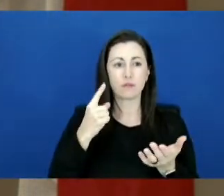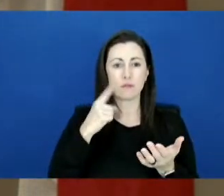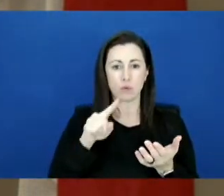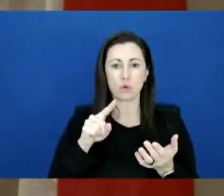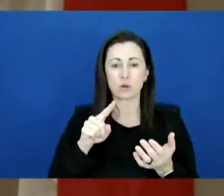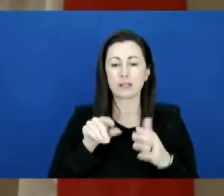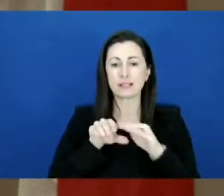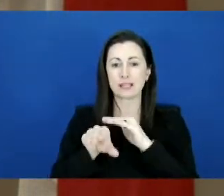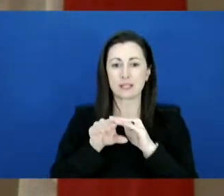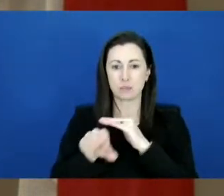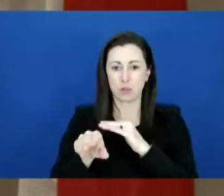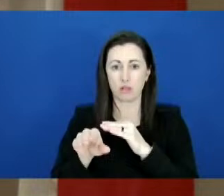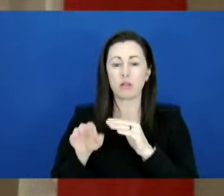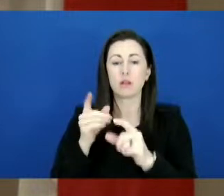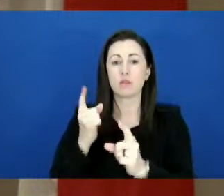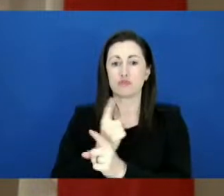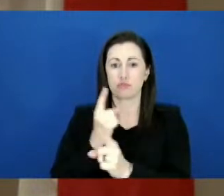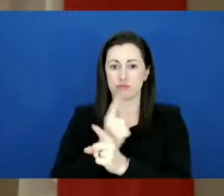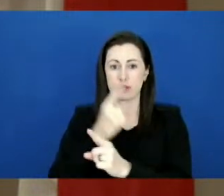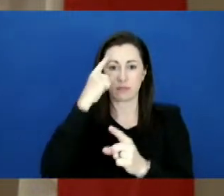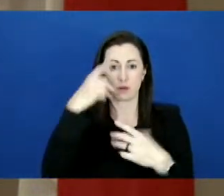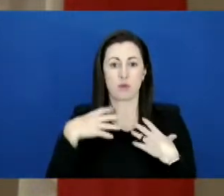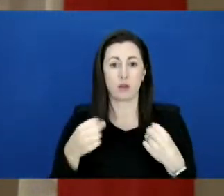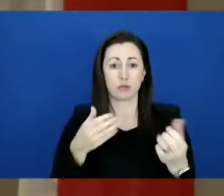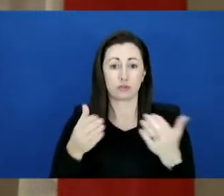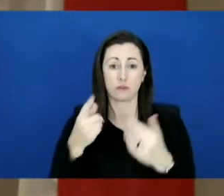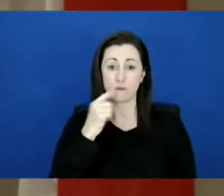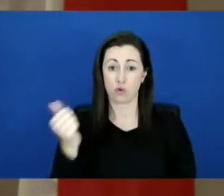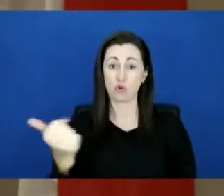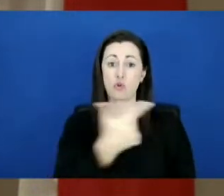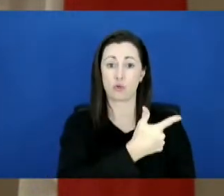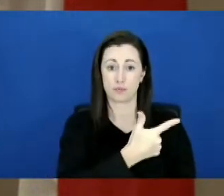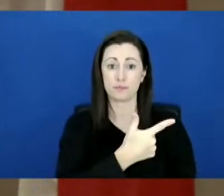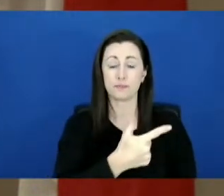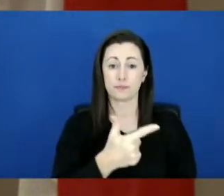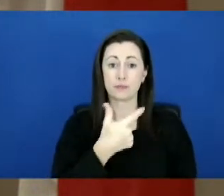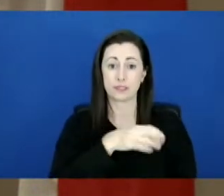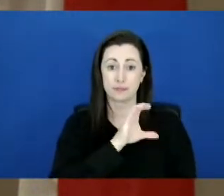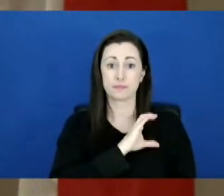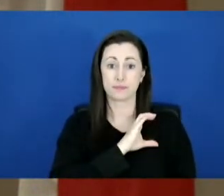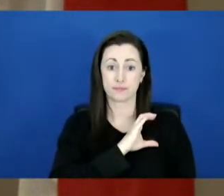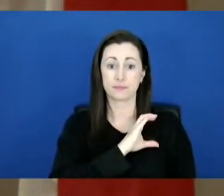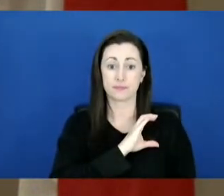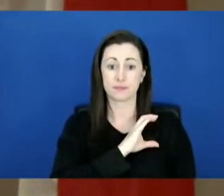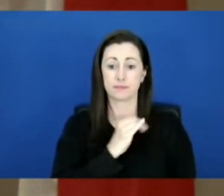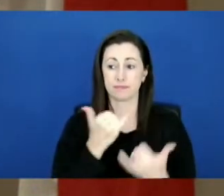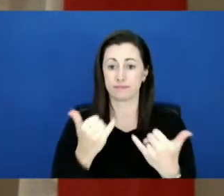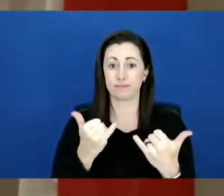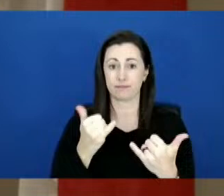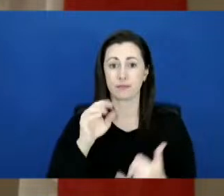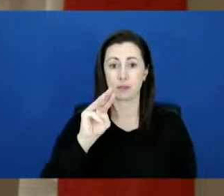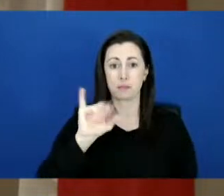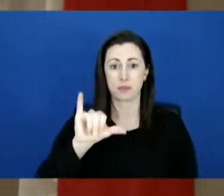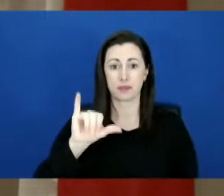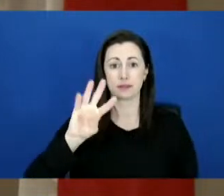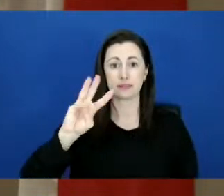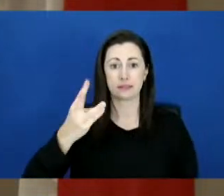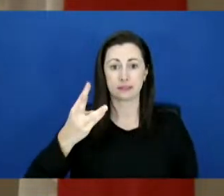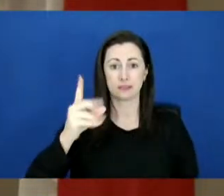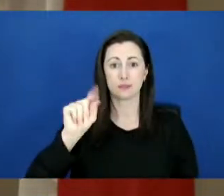THE NECESSITY OF ACCESSIBLE AND APPROPRIATE MENTAL HEALTH